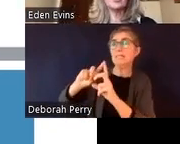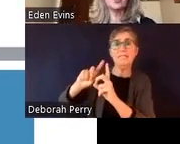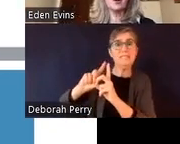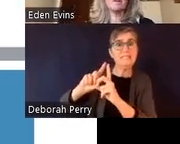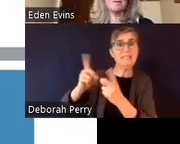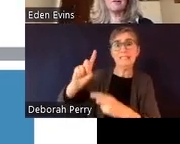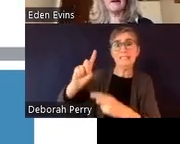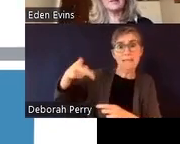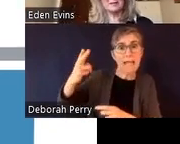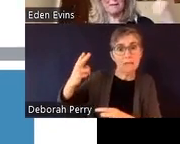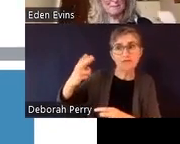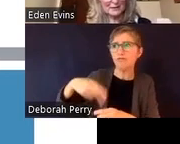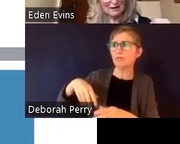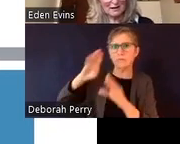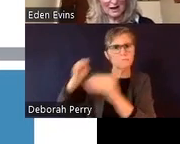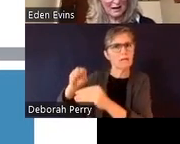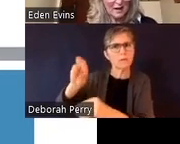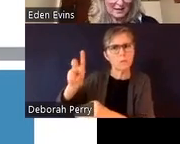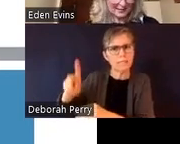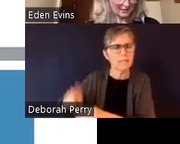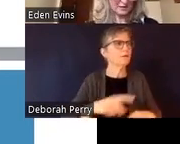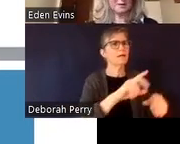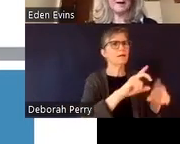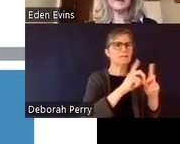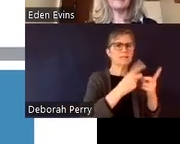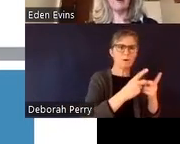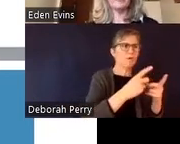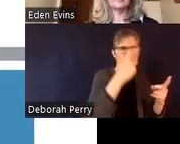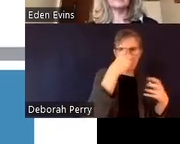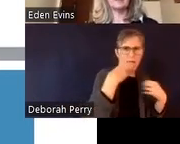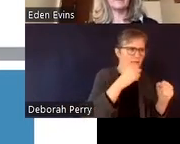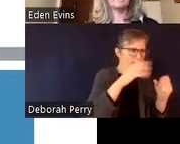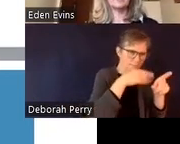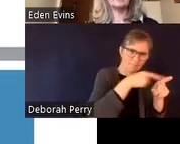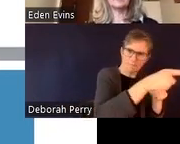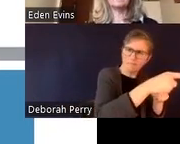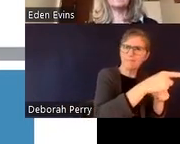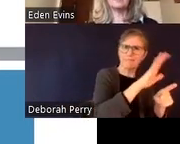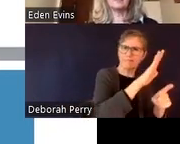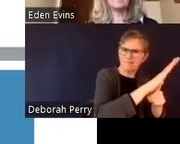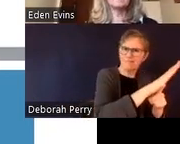disorder programs, and the Department of Mental Health tends to be involved in in in community